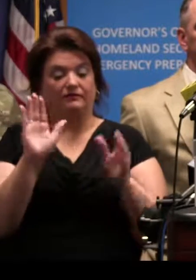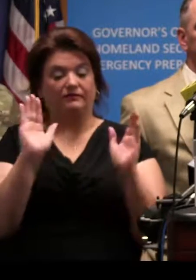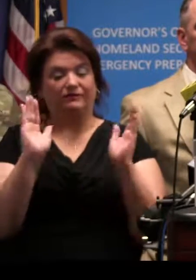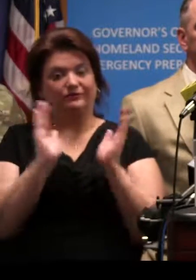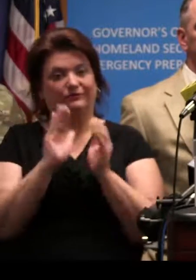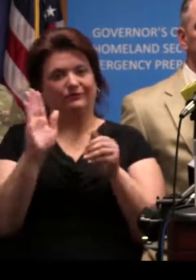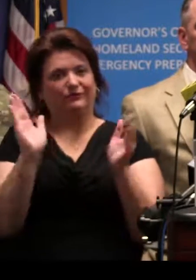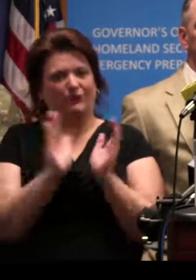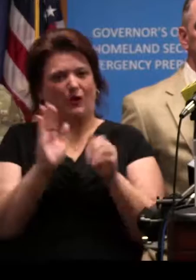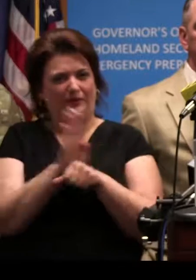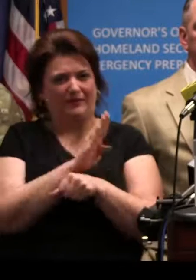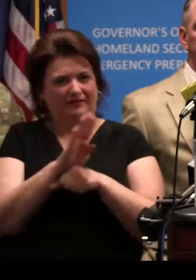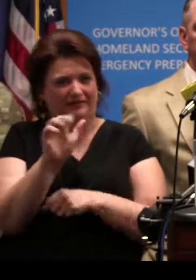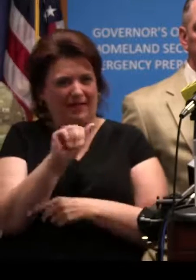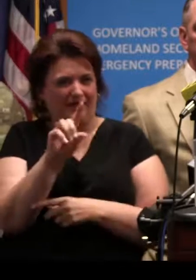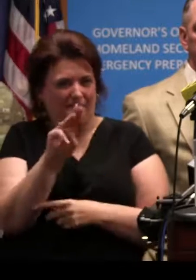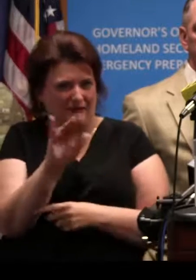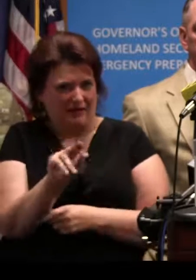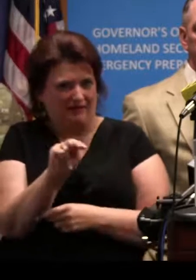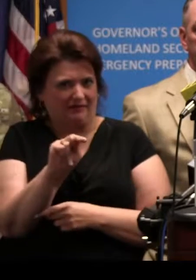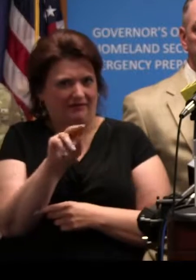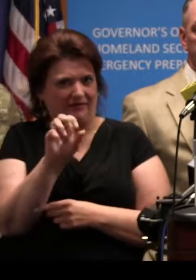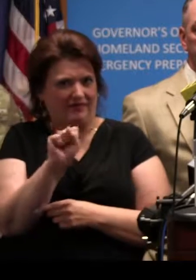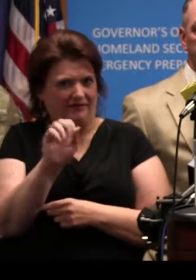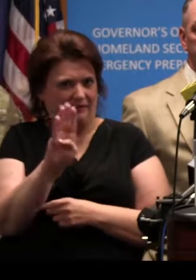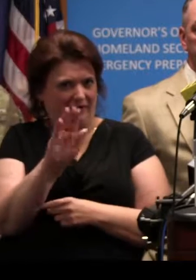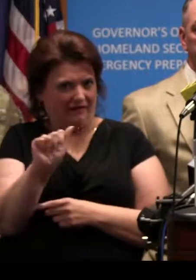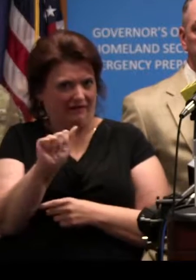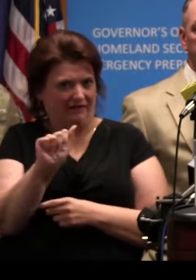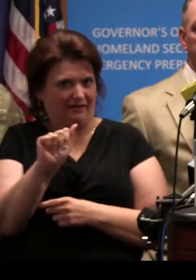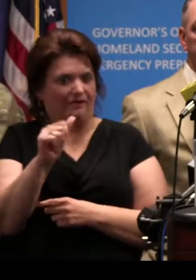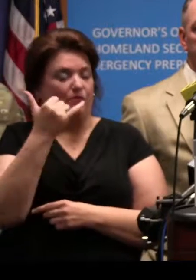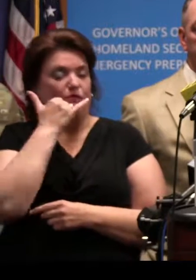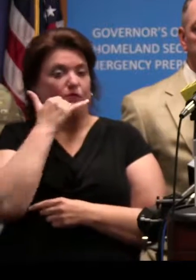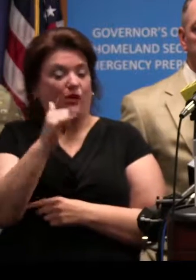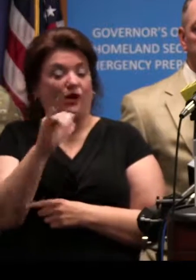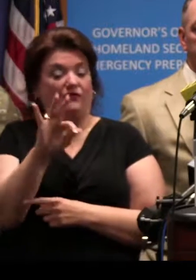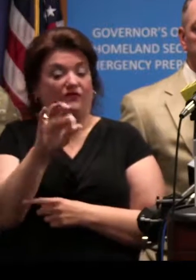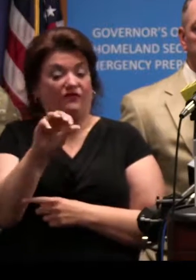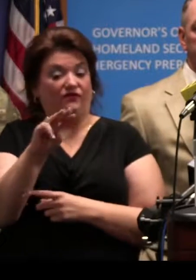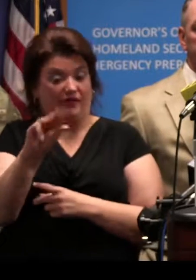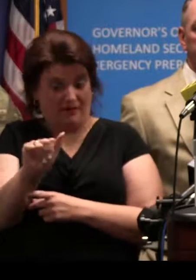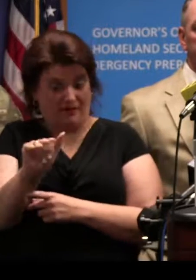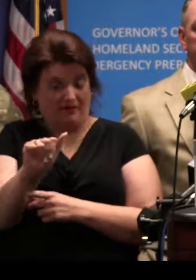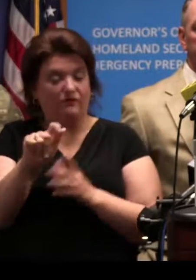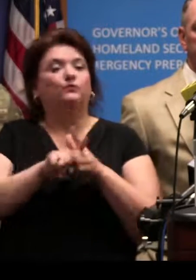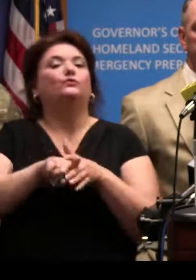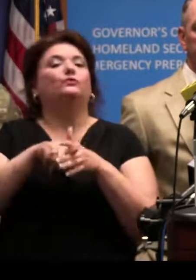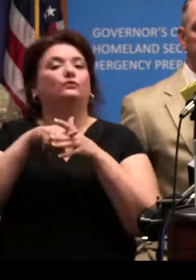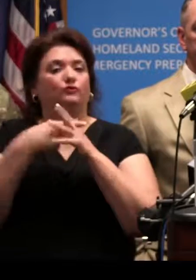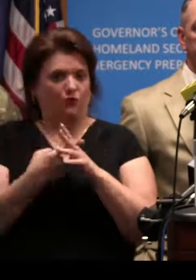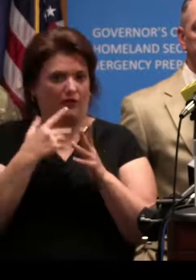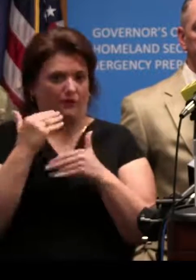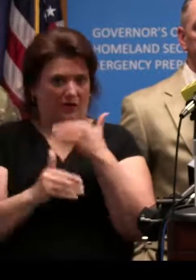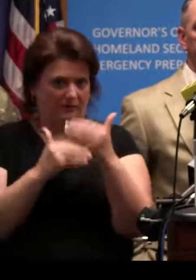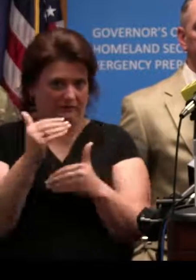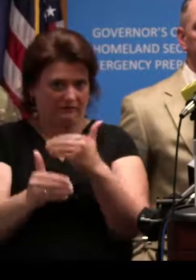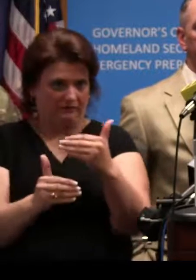Small Business Administration you would get a FEMA and when you call FEMA you're starting that process would boost the SBA in with famous we do that